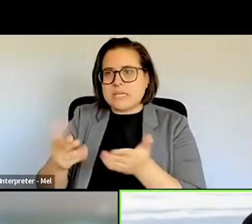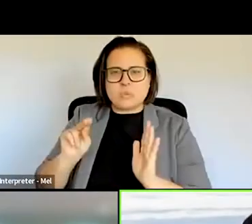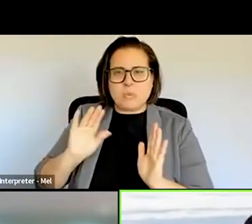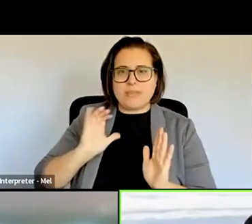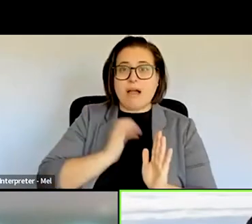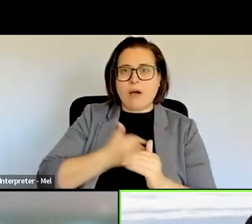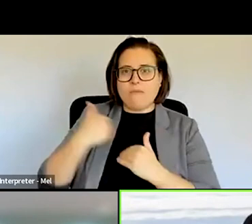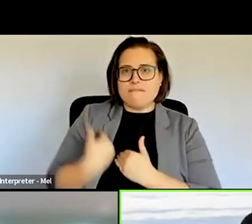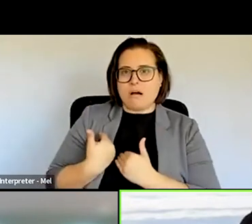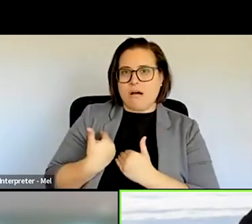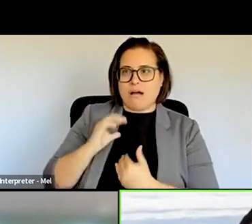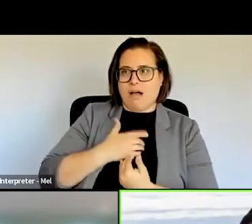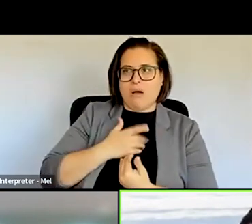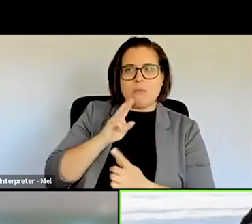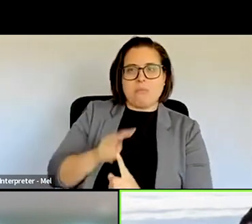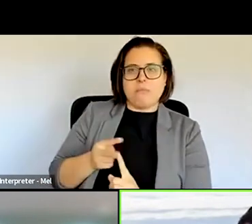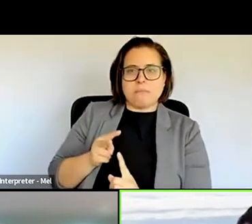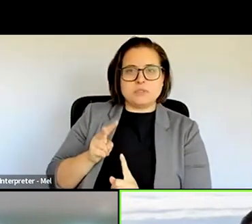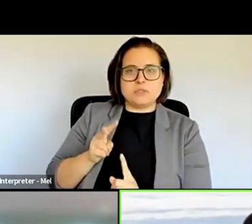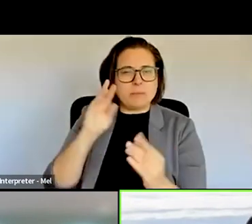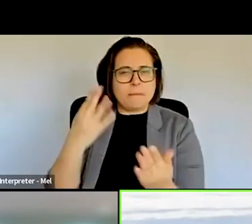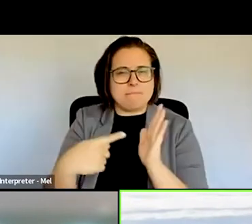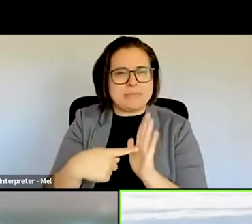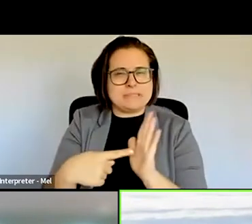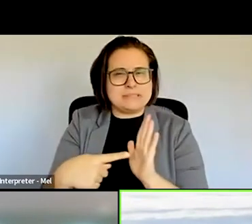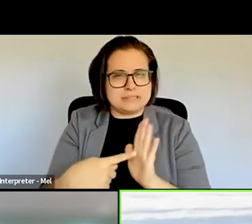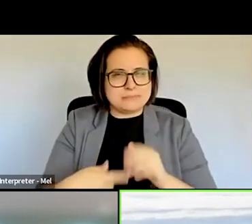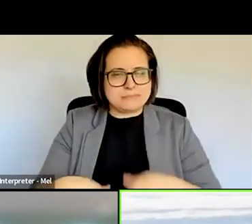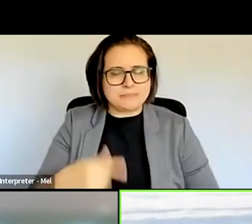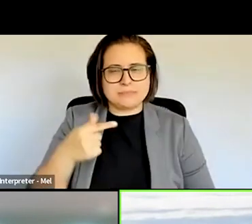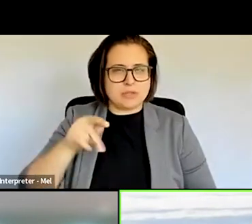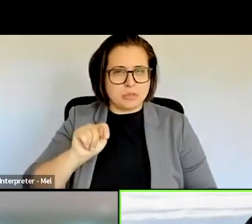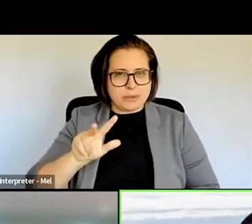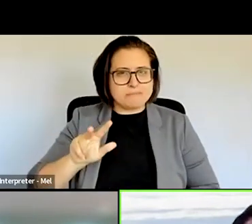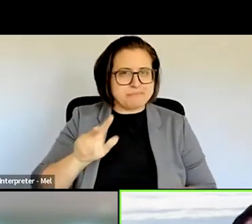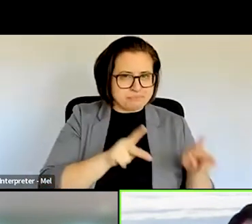how you should think about GPT3. If you look at our brain -- neuroscience